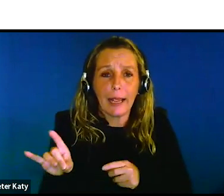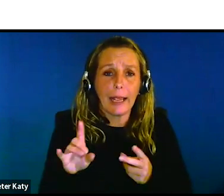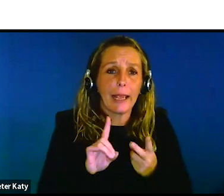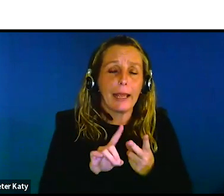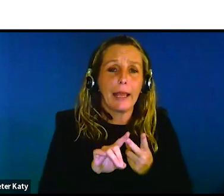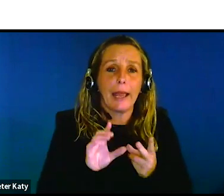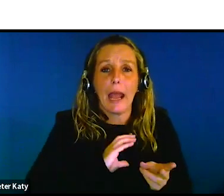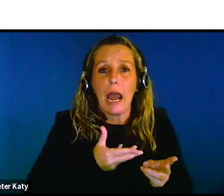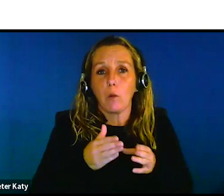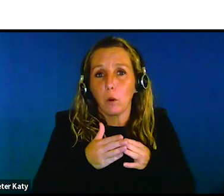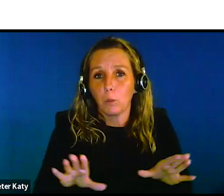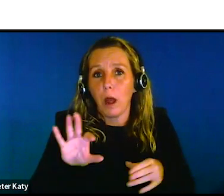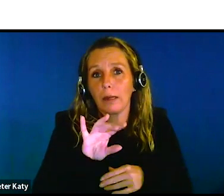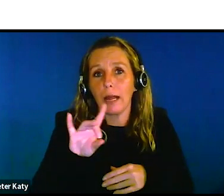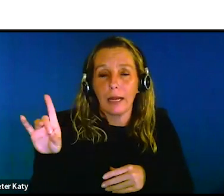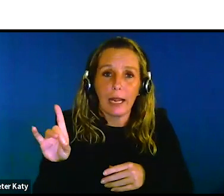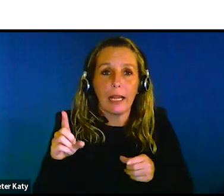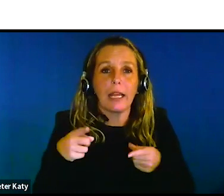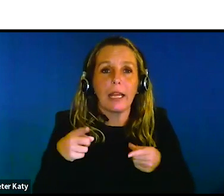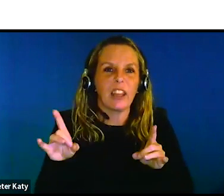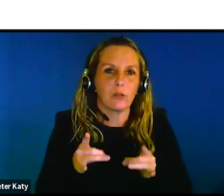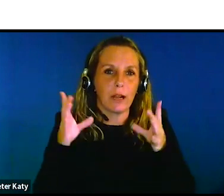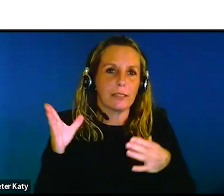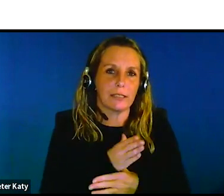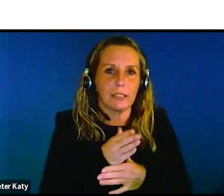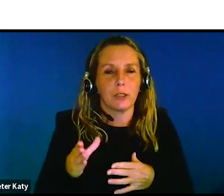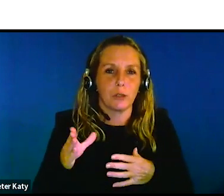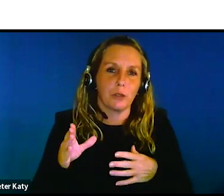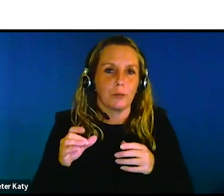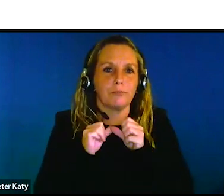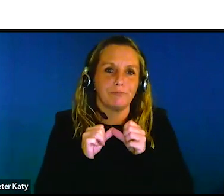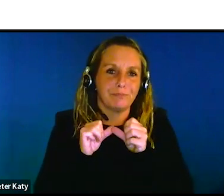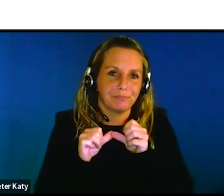equity work in the crisis continuum, Crisis Response system continuum.